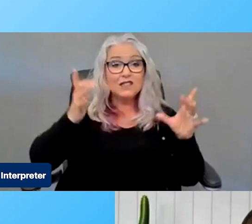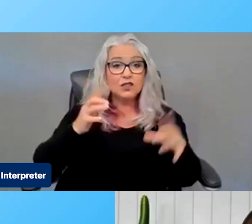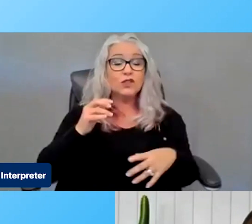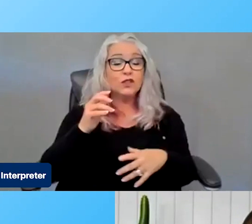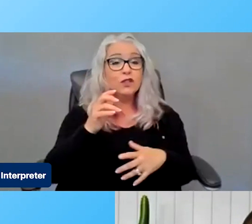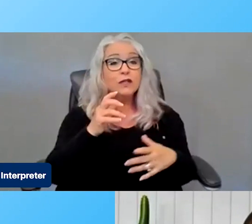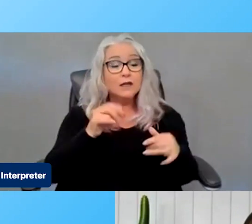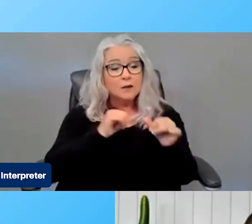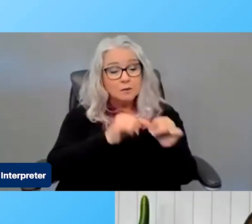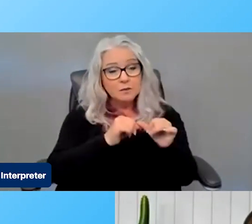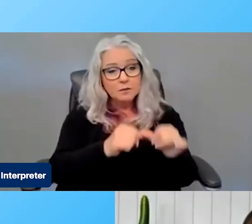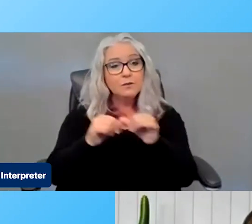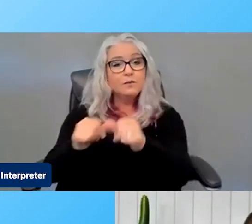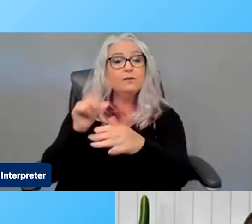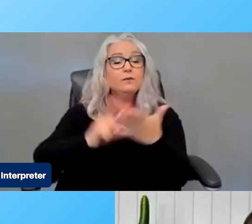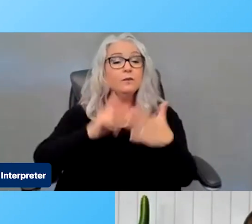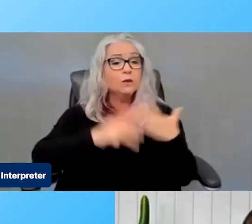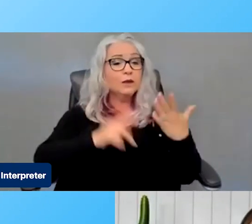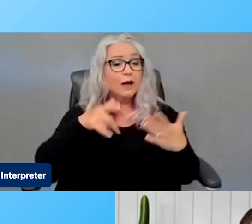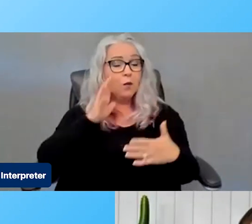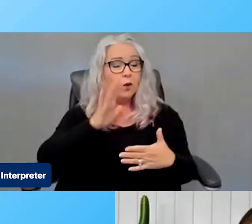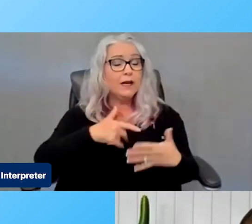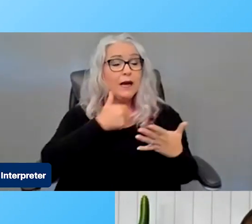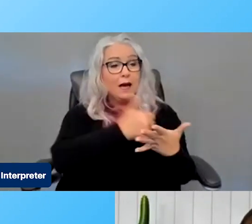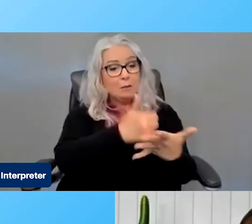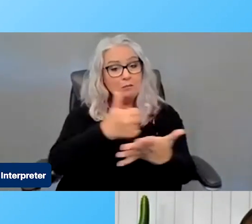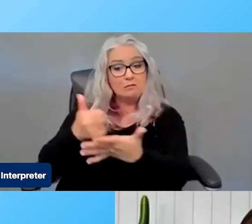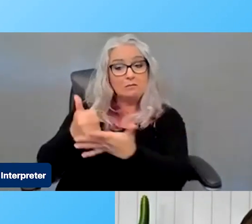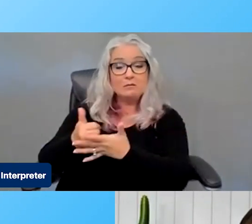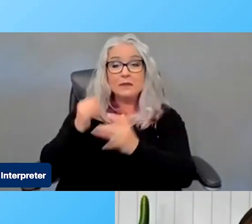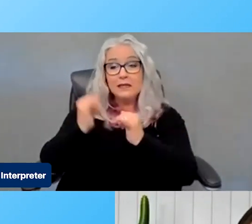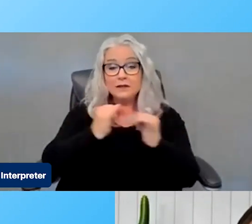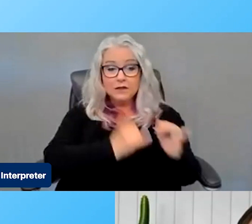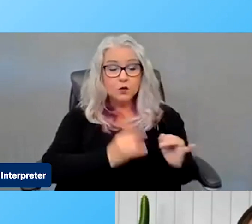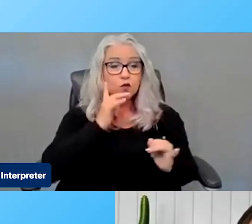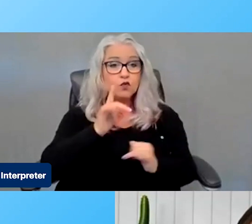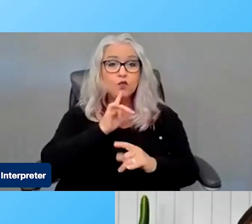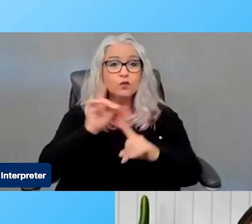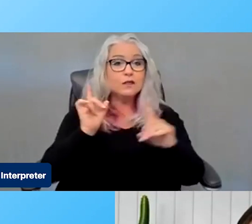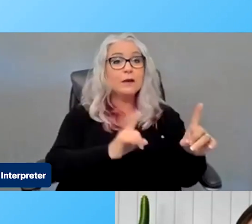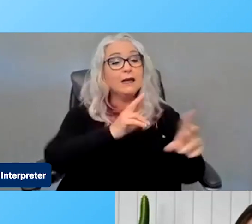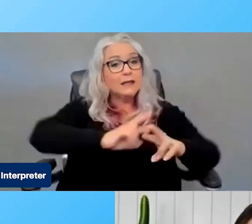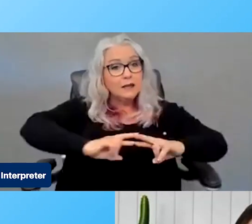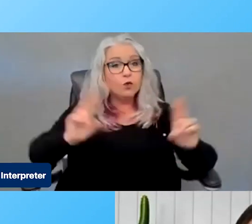mobilizes attorneys across the country to help individuals respond to and prepare for disasters.